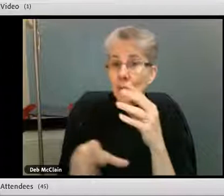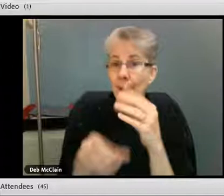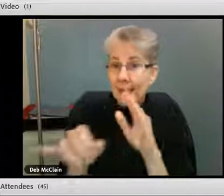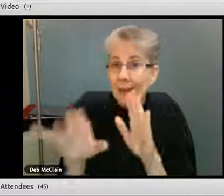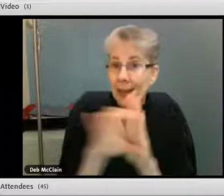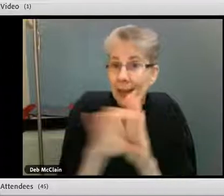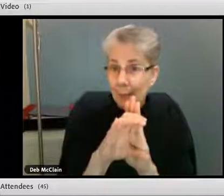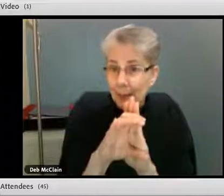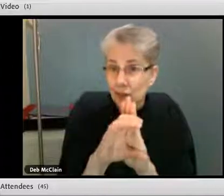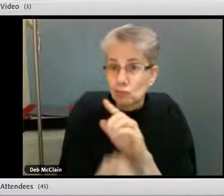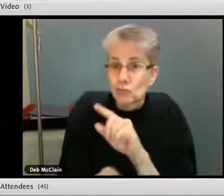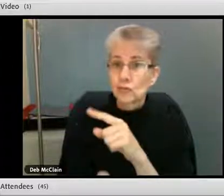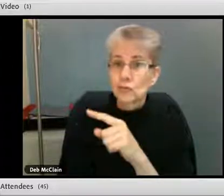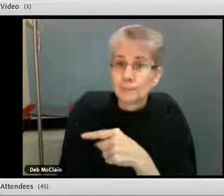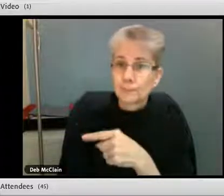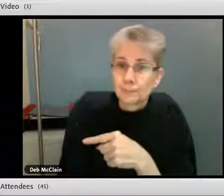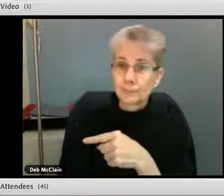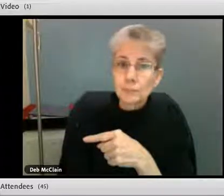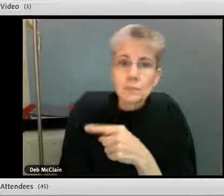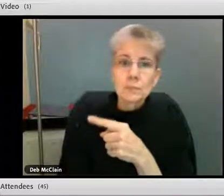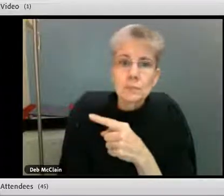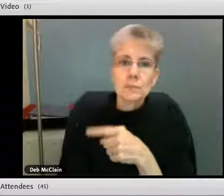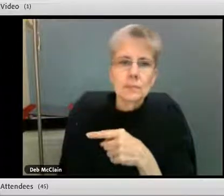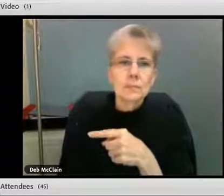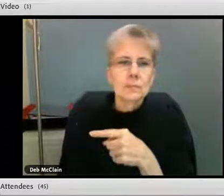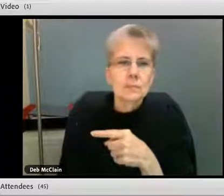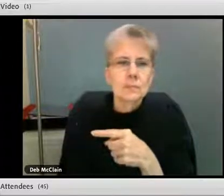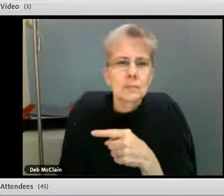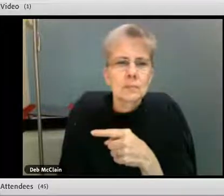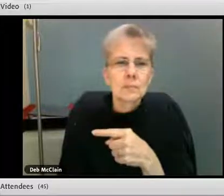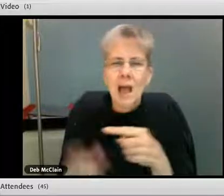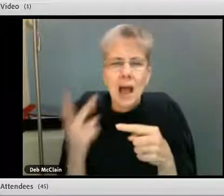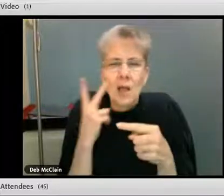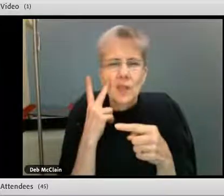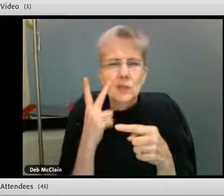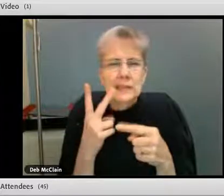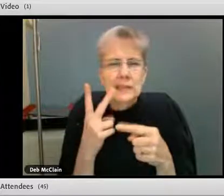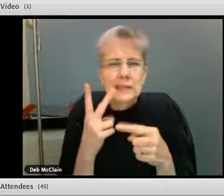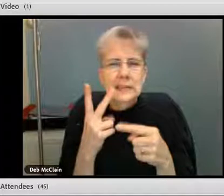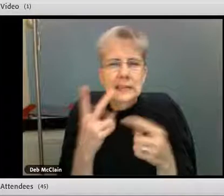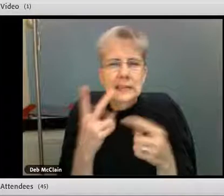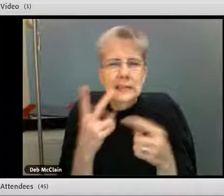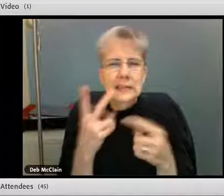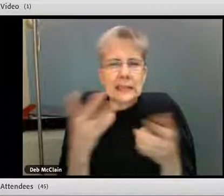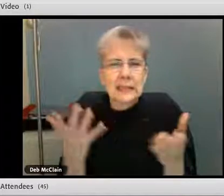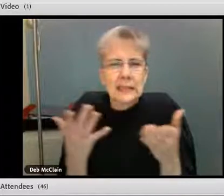I don't think you can see it so well in here. Let me mark right here. You want to make sure this box,